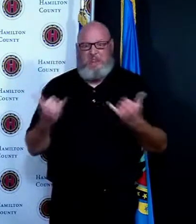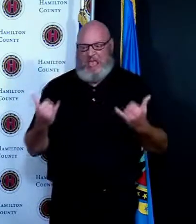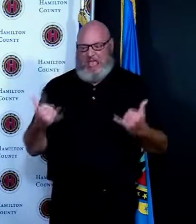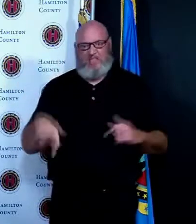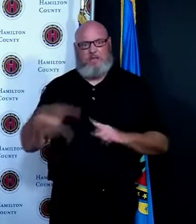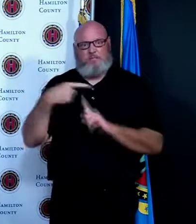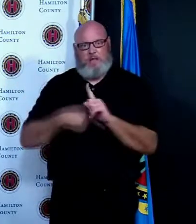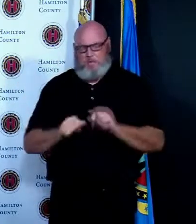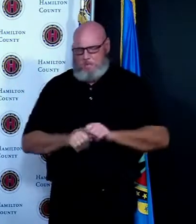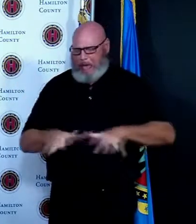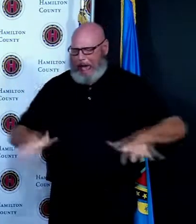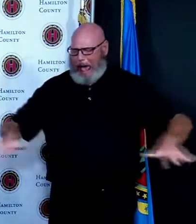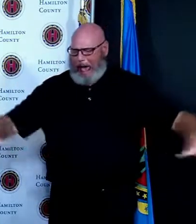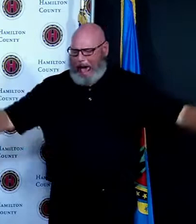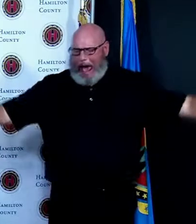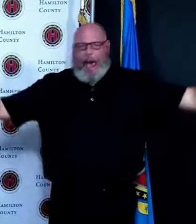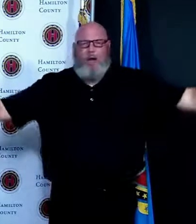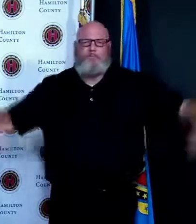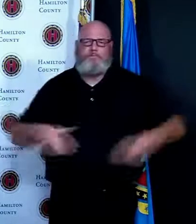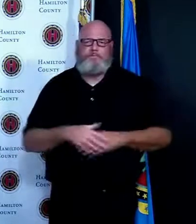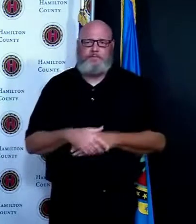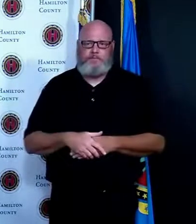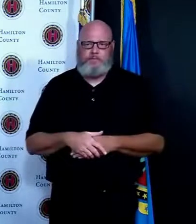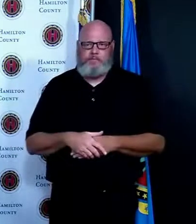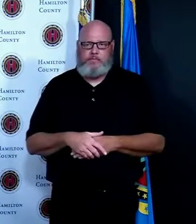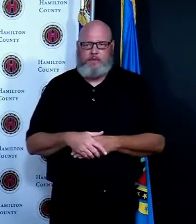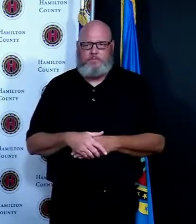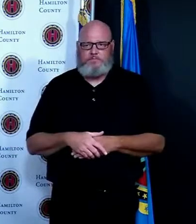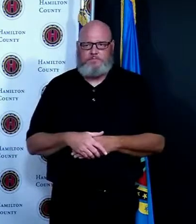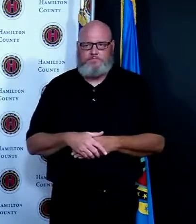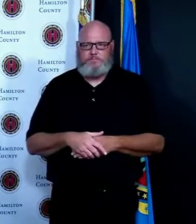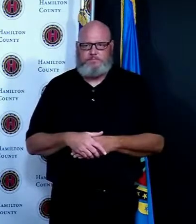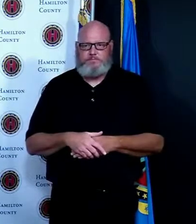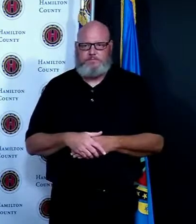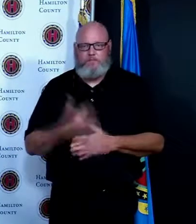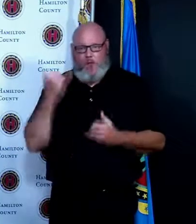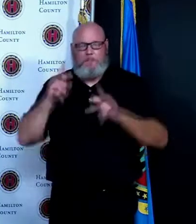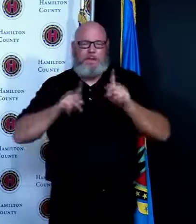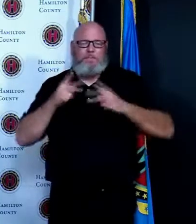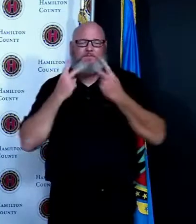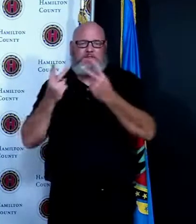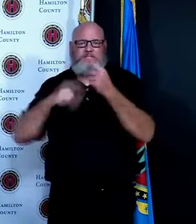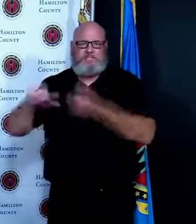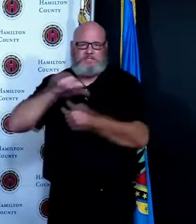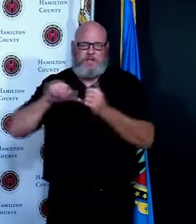thank you Greg I appreciate it absolutely our next question comes from Jay Hanselman from WVXU